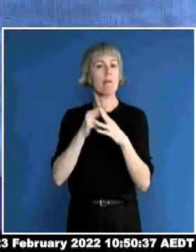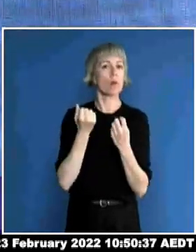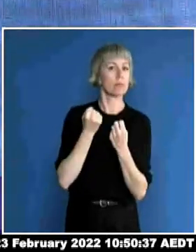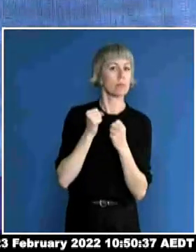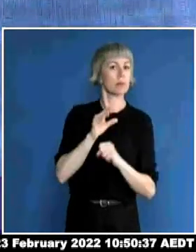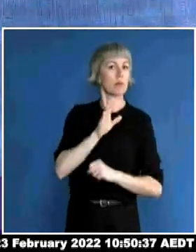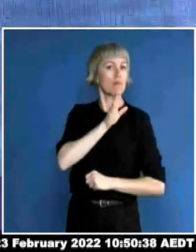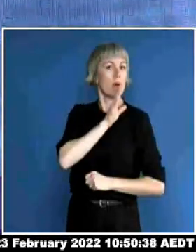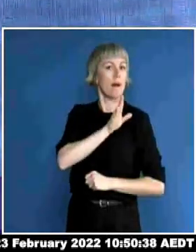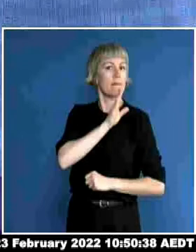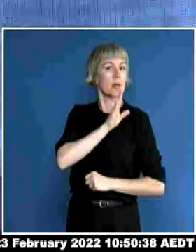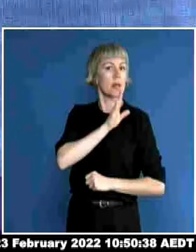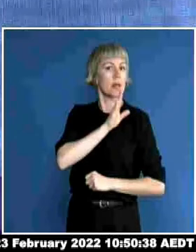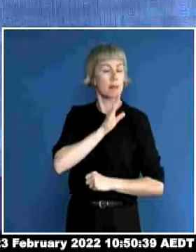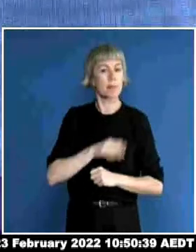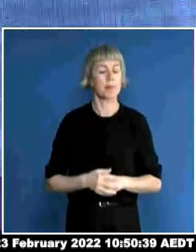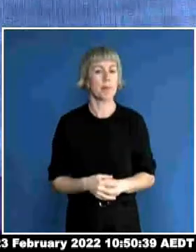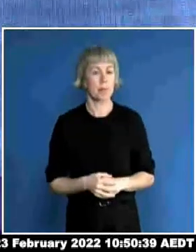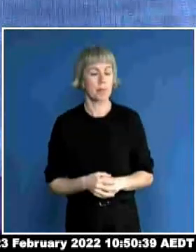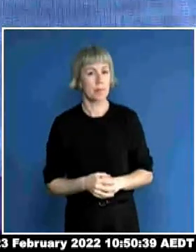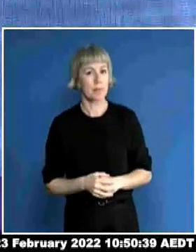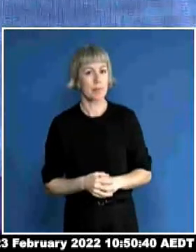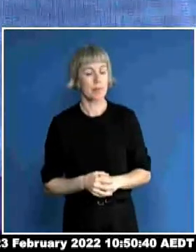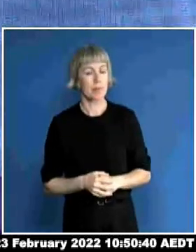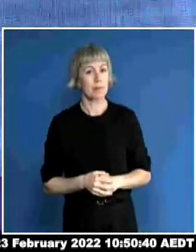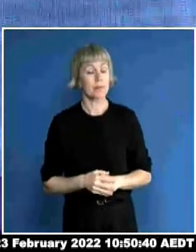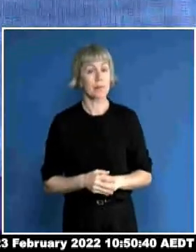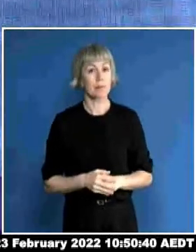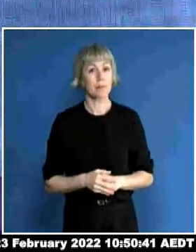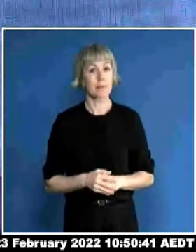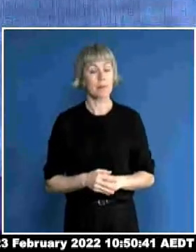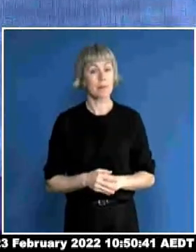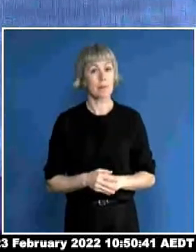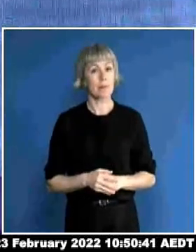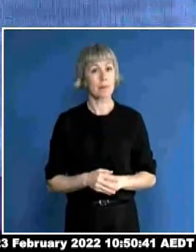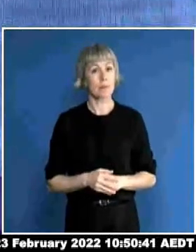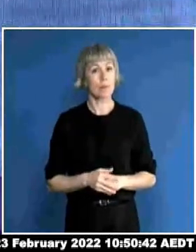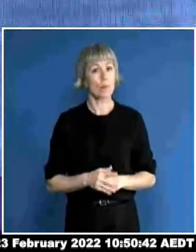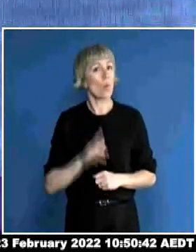Mzia worked, we will not use geographic-specific labels to refer to the